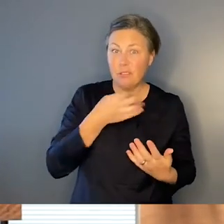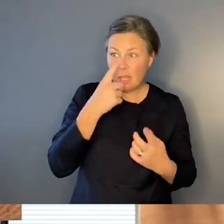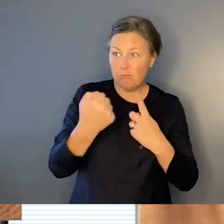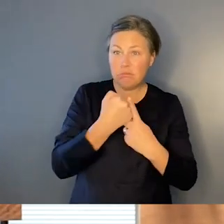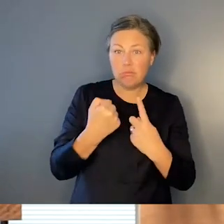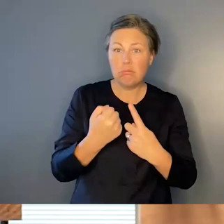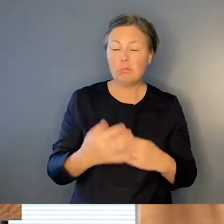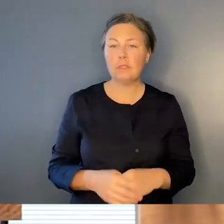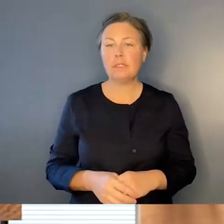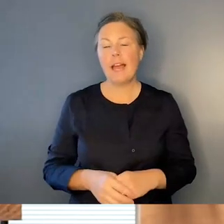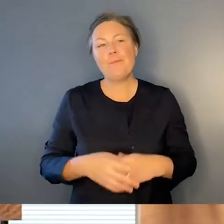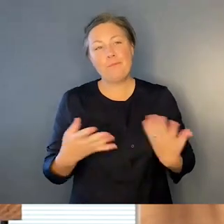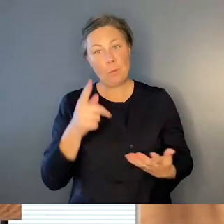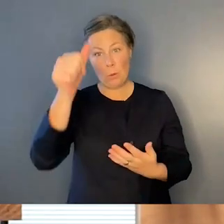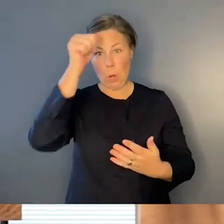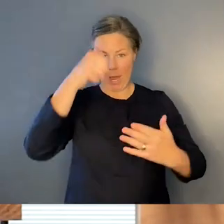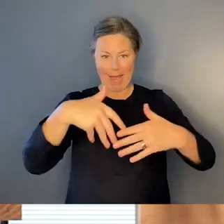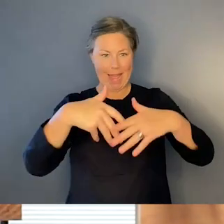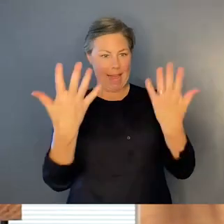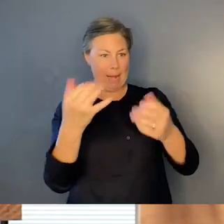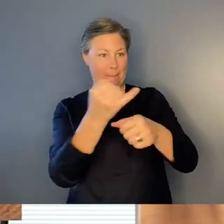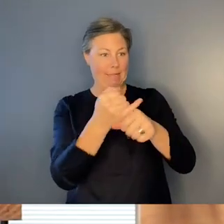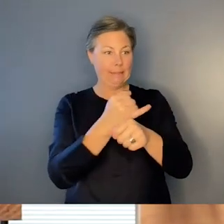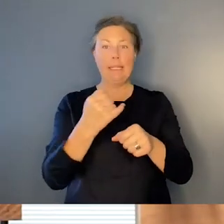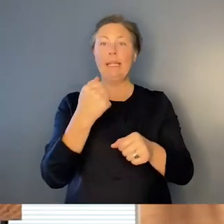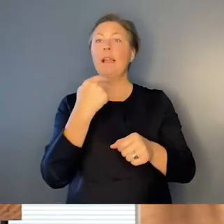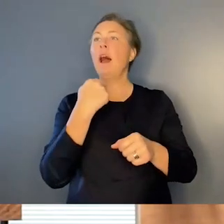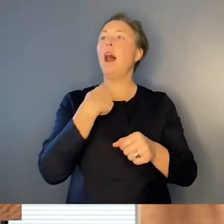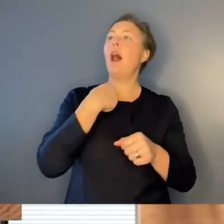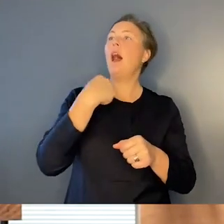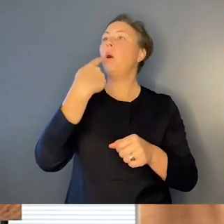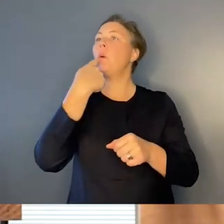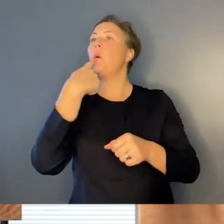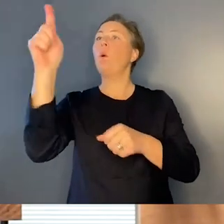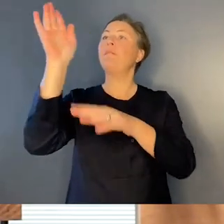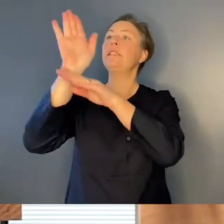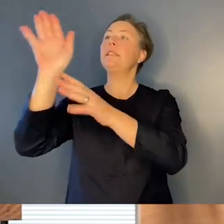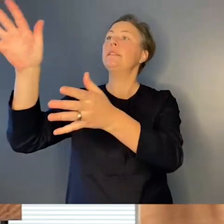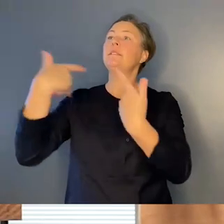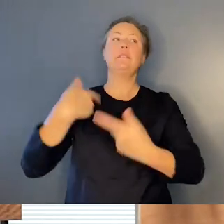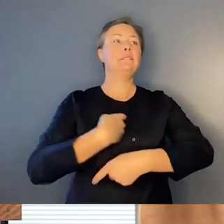Thanks Karen and, as we know, all medications and therapies available in Australia do go through rigorous testing.